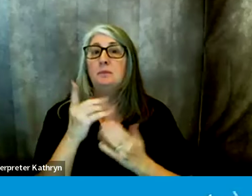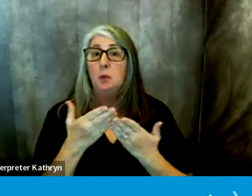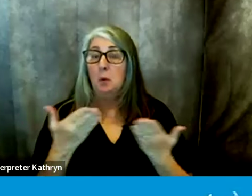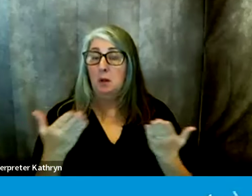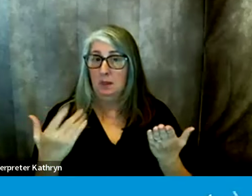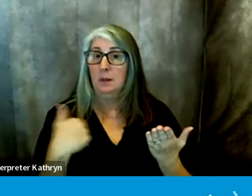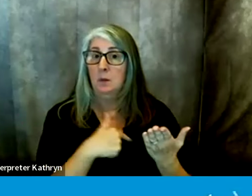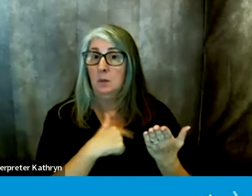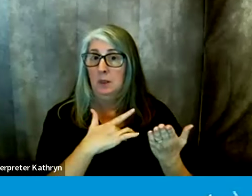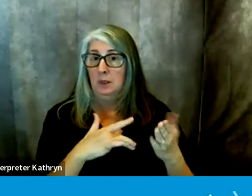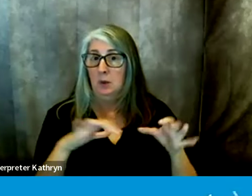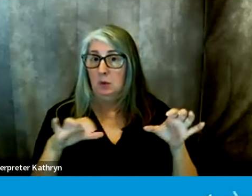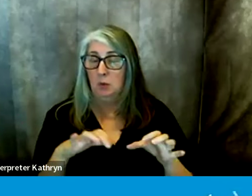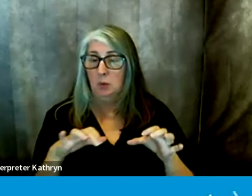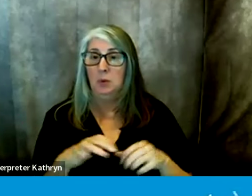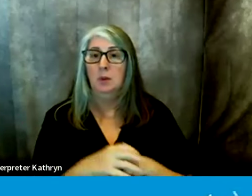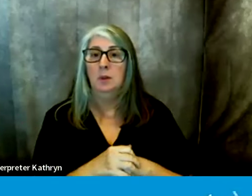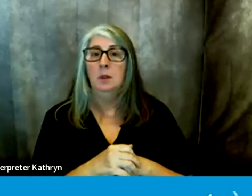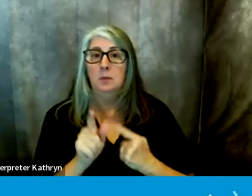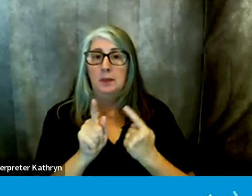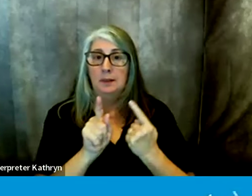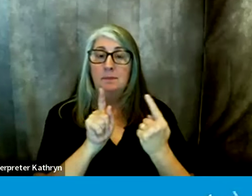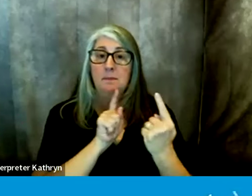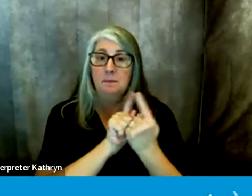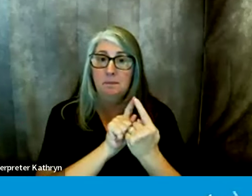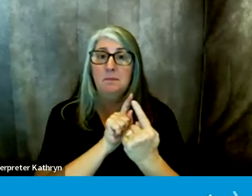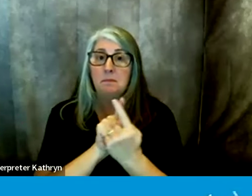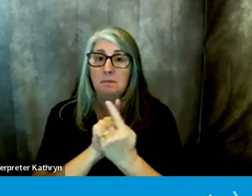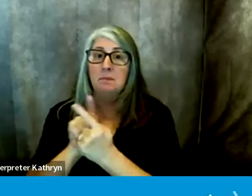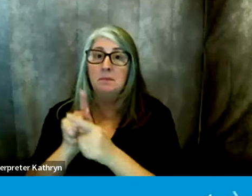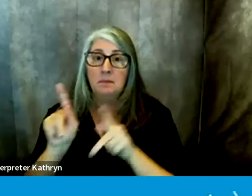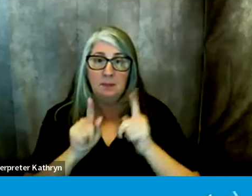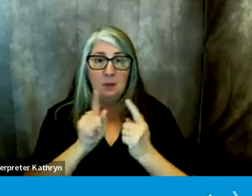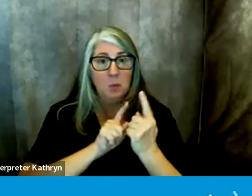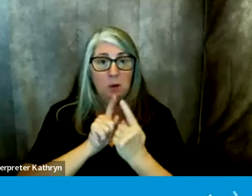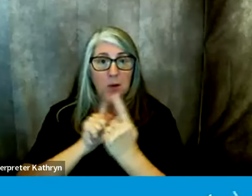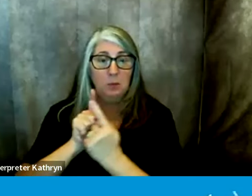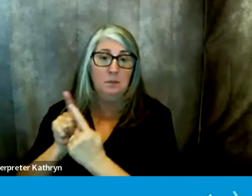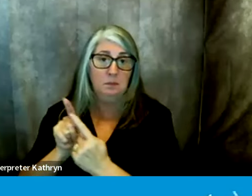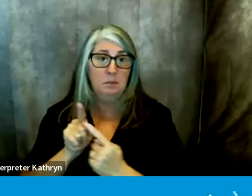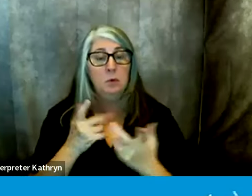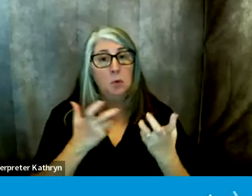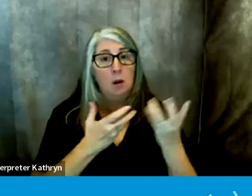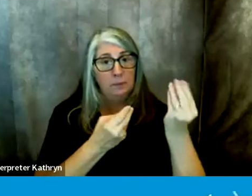is we connect one-on-one with people in the community who are interested in sharing their experiences with us